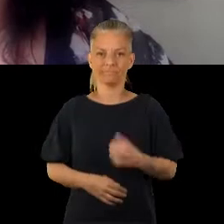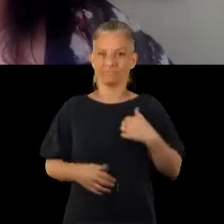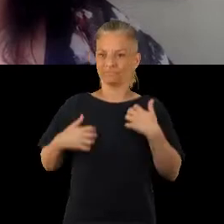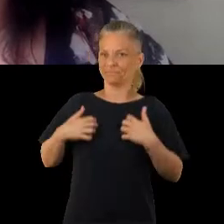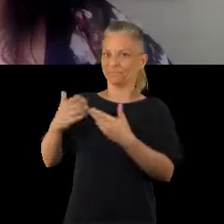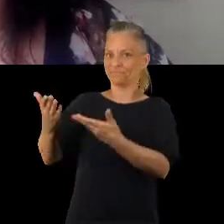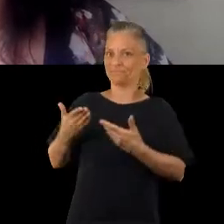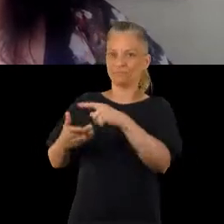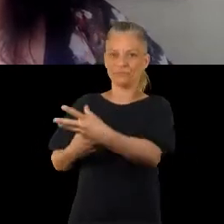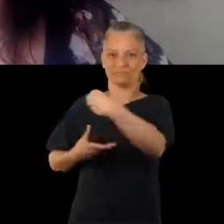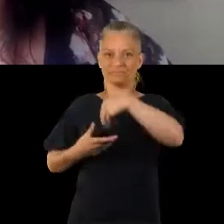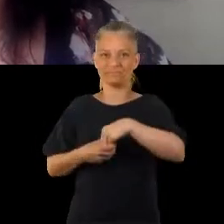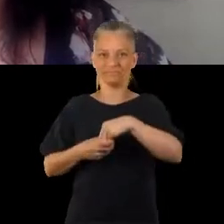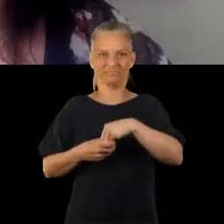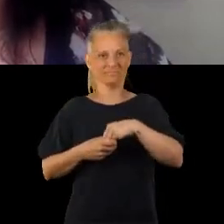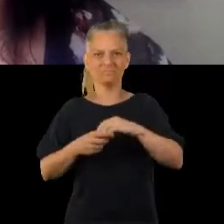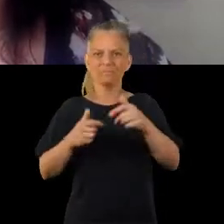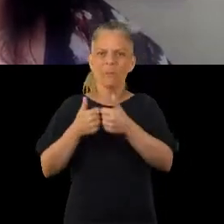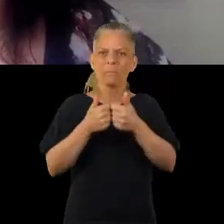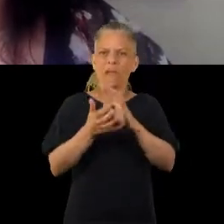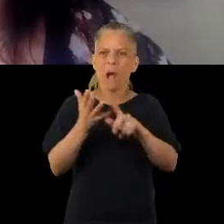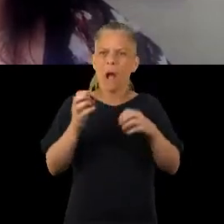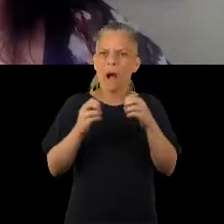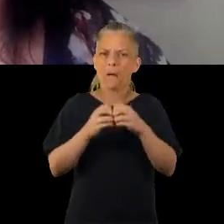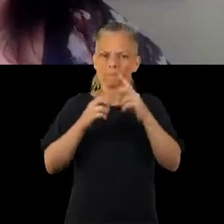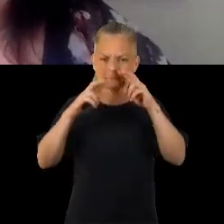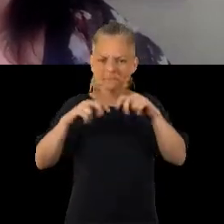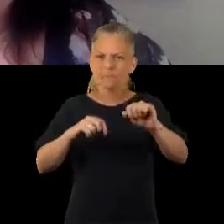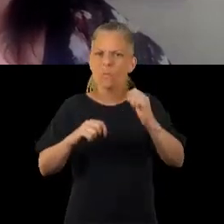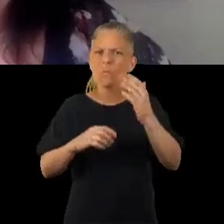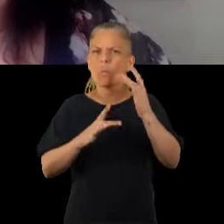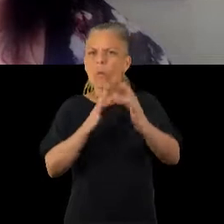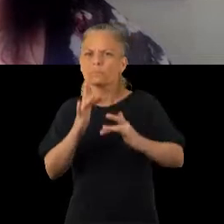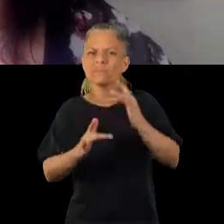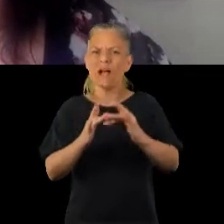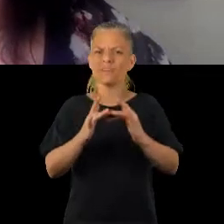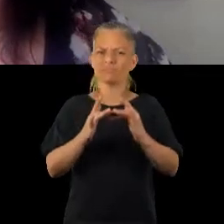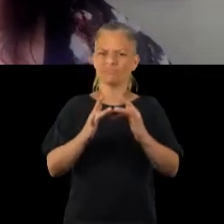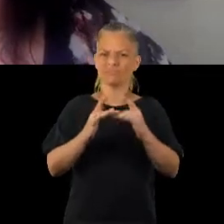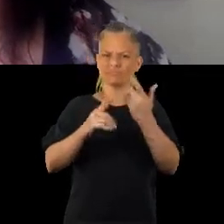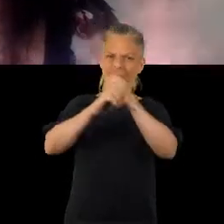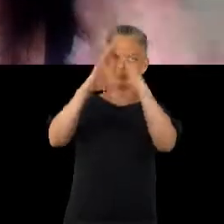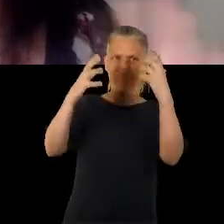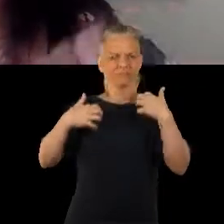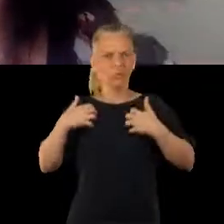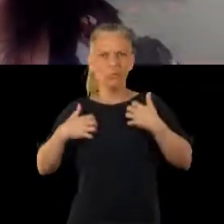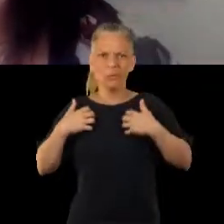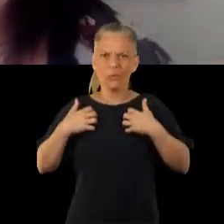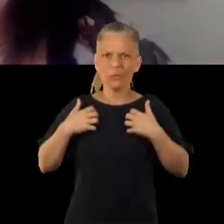at Peer Hub and looking at the website and hearing about some of the really interesting things they’re doing. So welcome Vikki, really pleased you’re here to join us today.